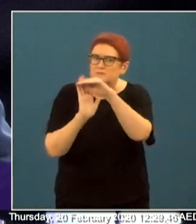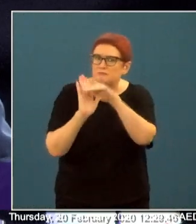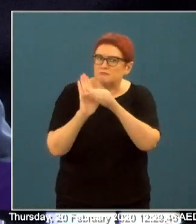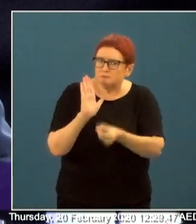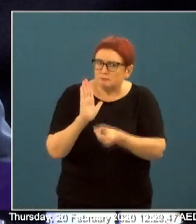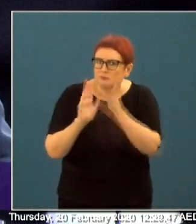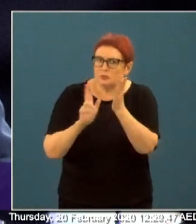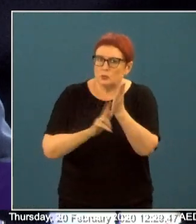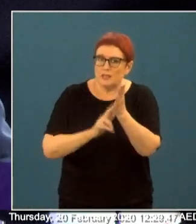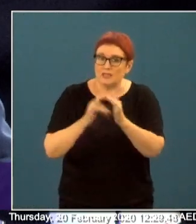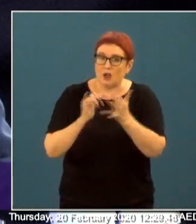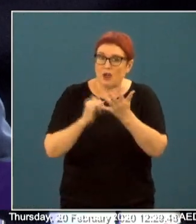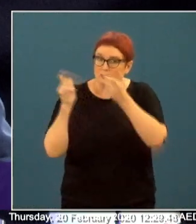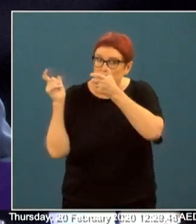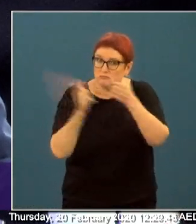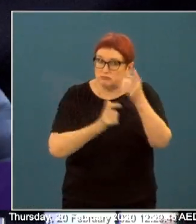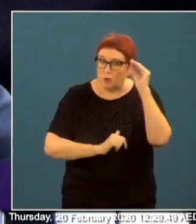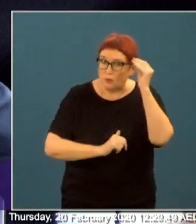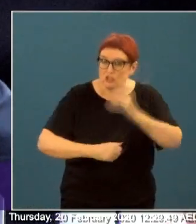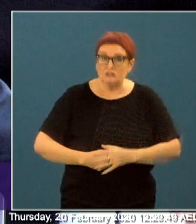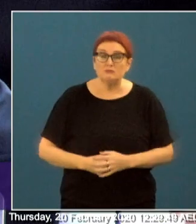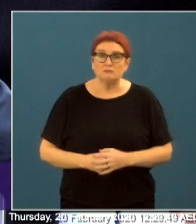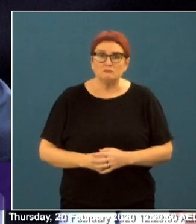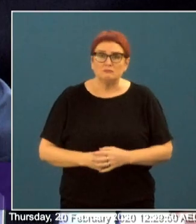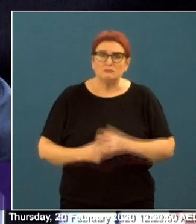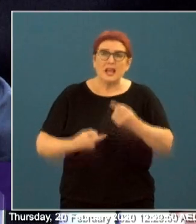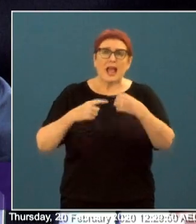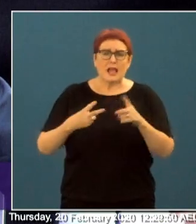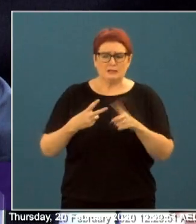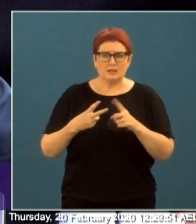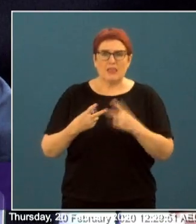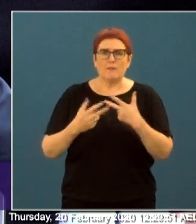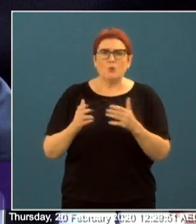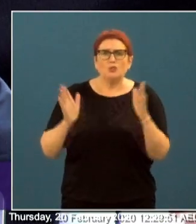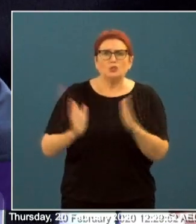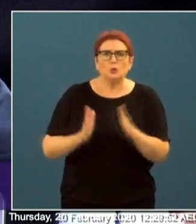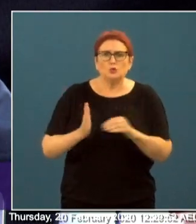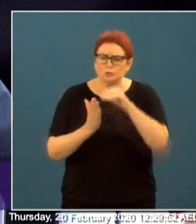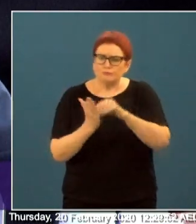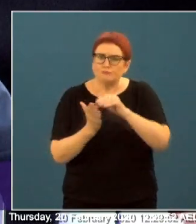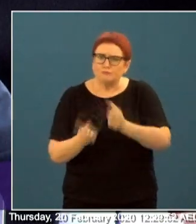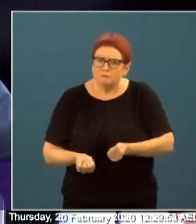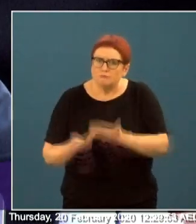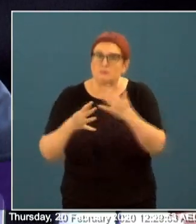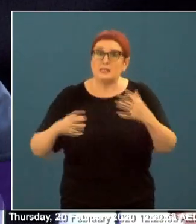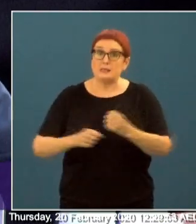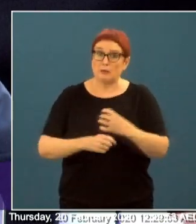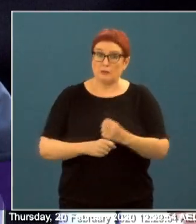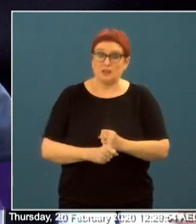and a series of shorter papers, including the recommendation summary which is now published.